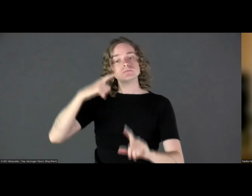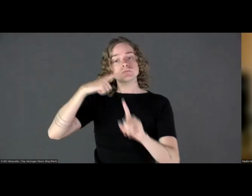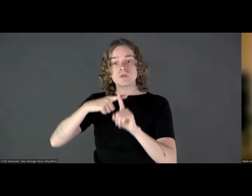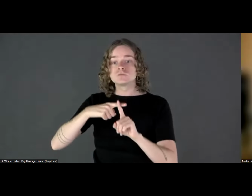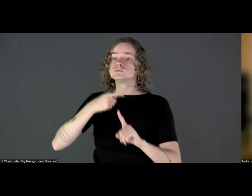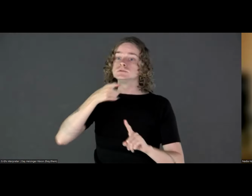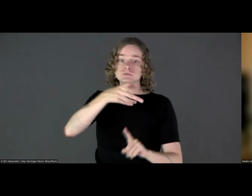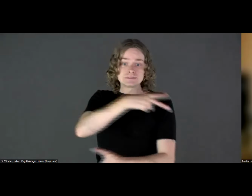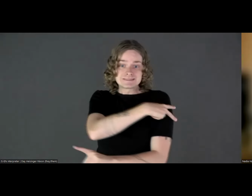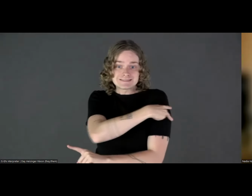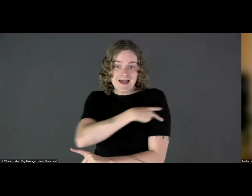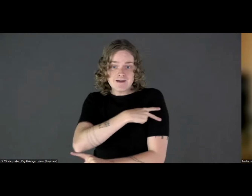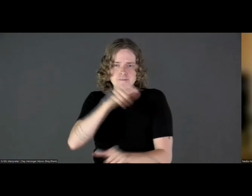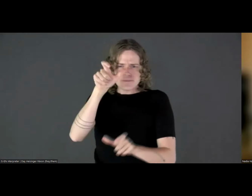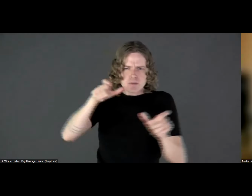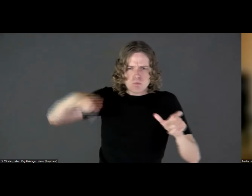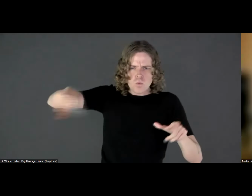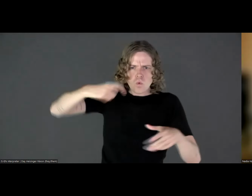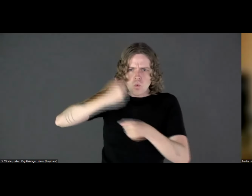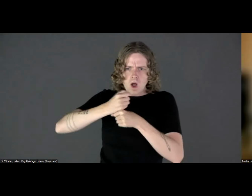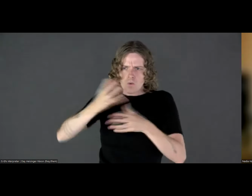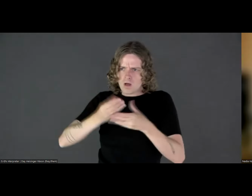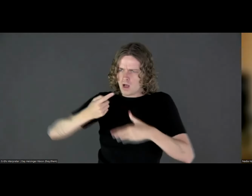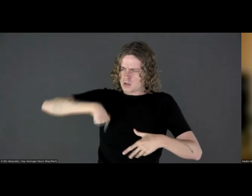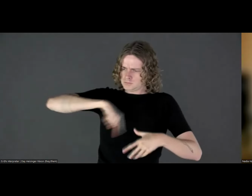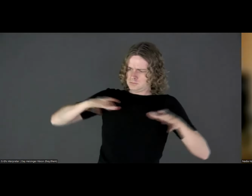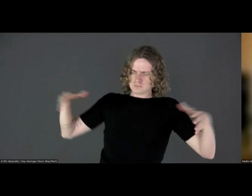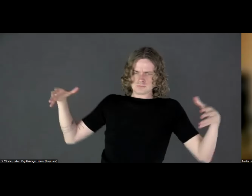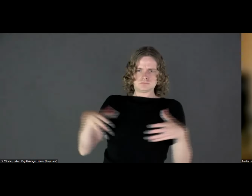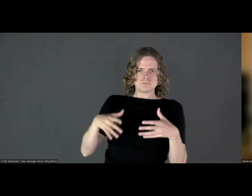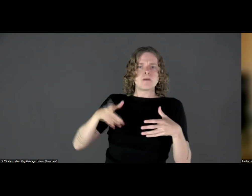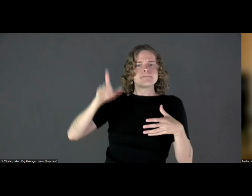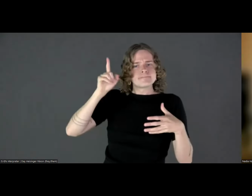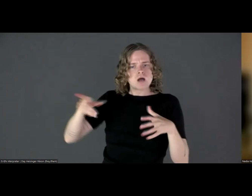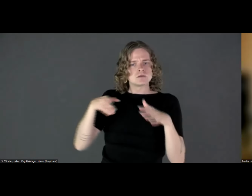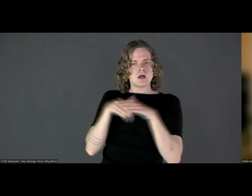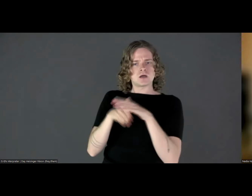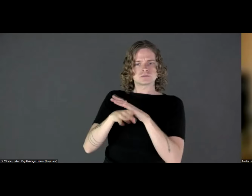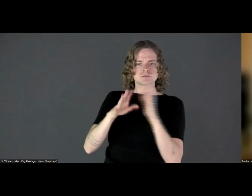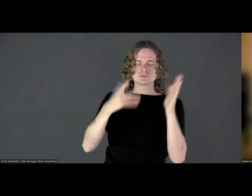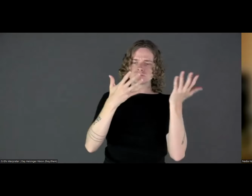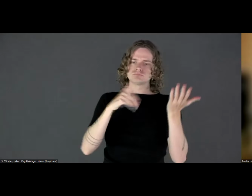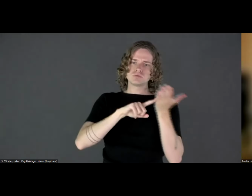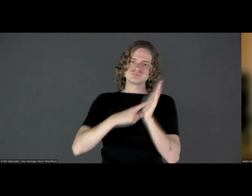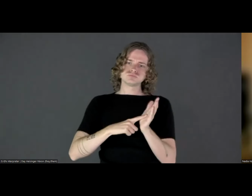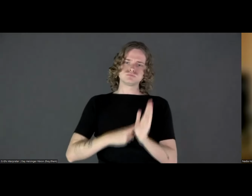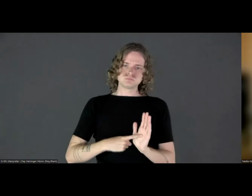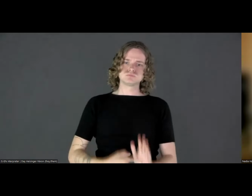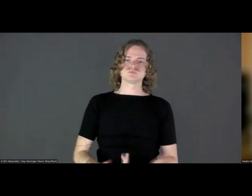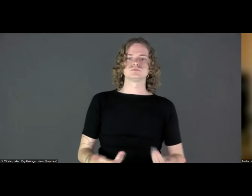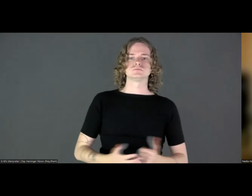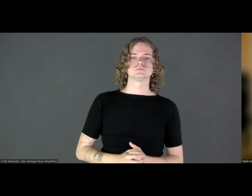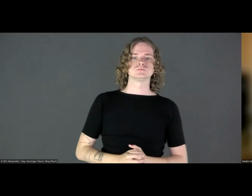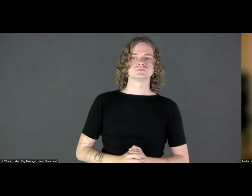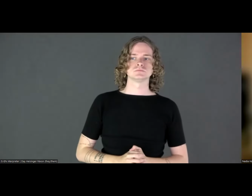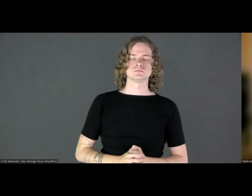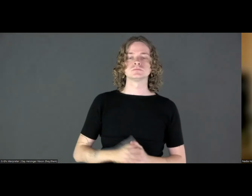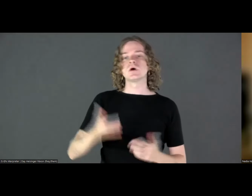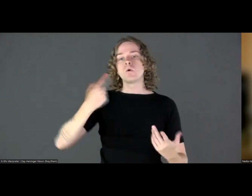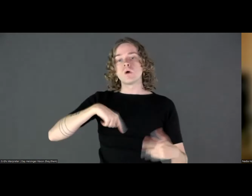cross training between disability and humanitarian organization and structures. Tools and budget for